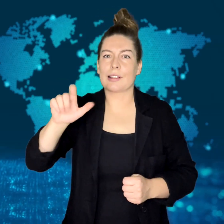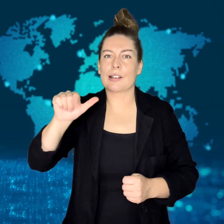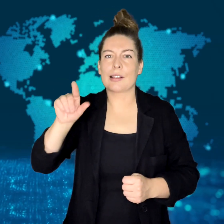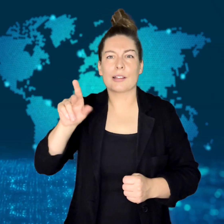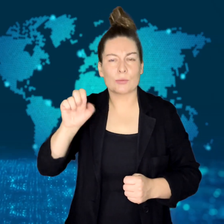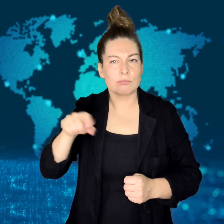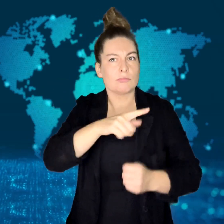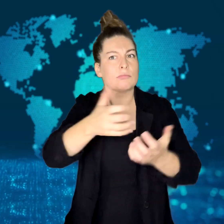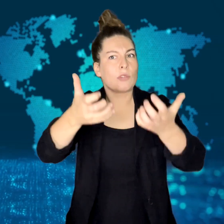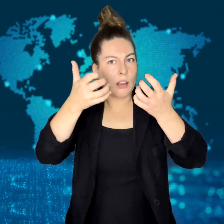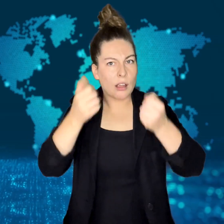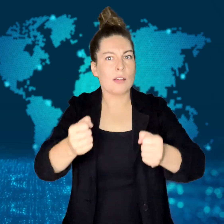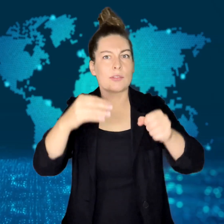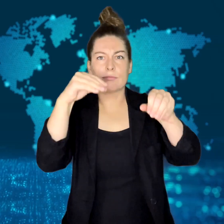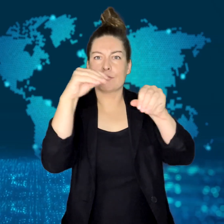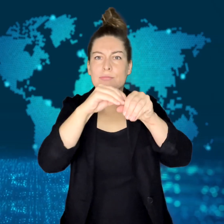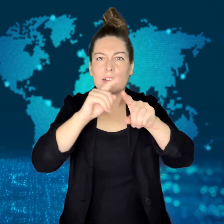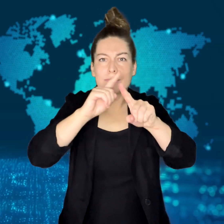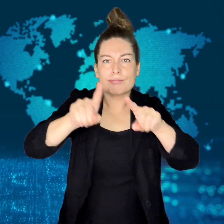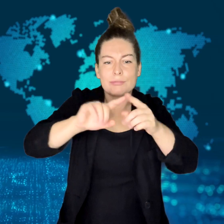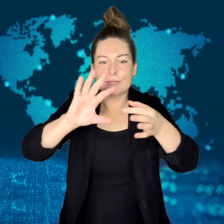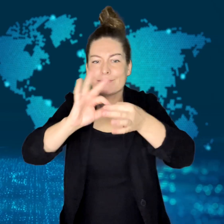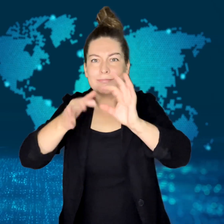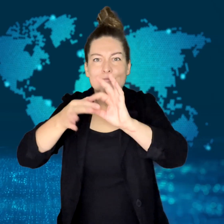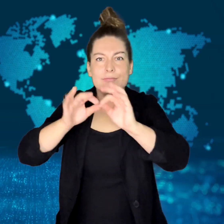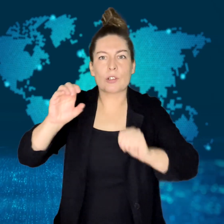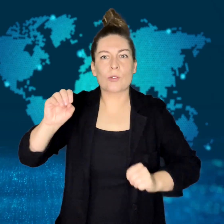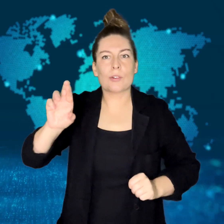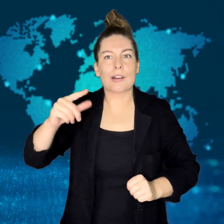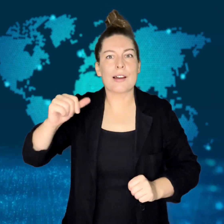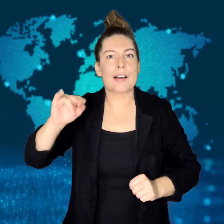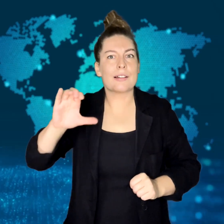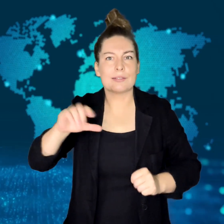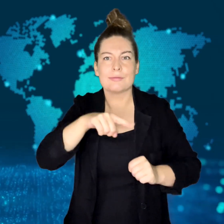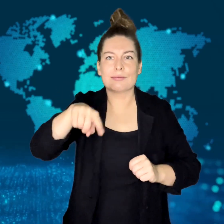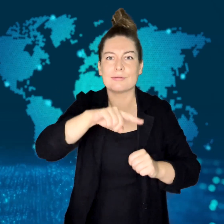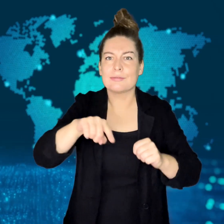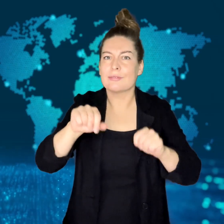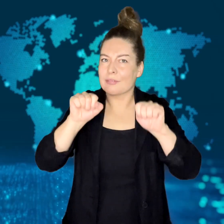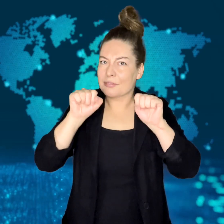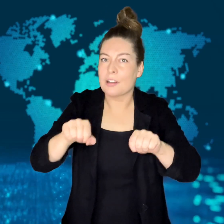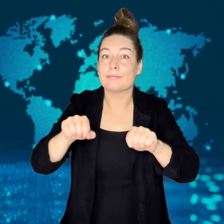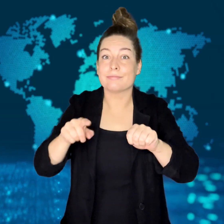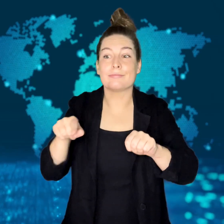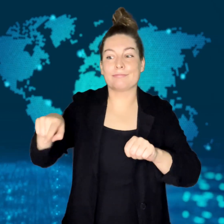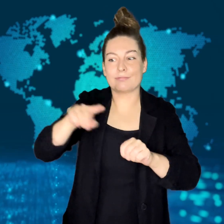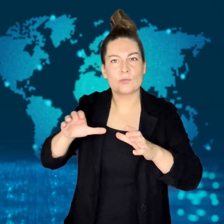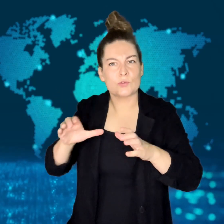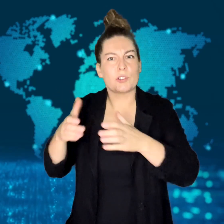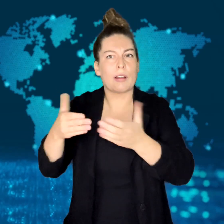sent a second mission to explore Enceladus’s water jets,